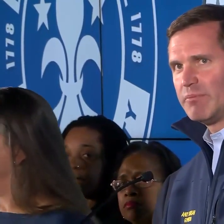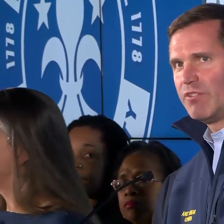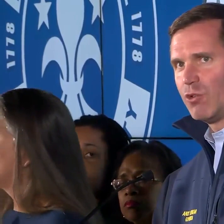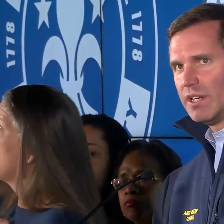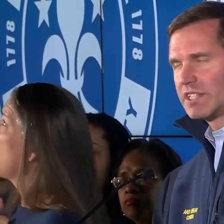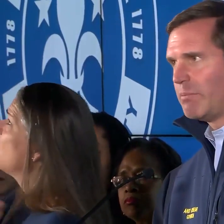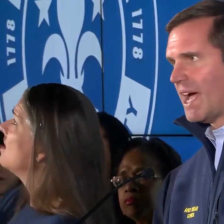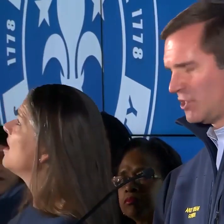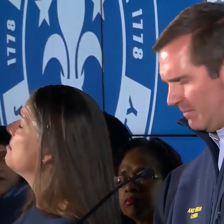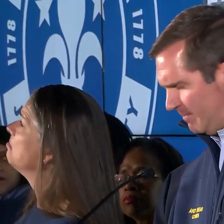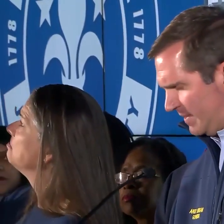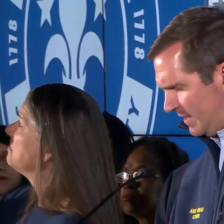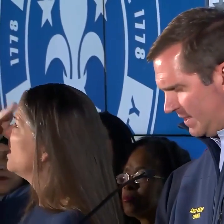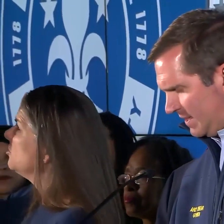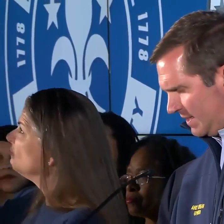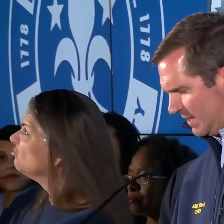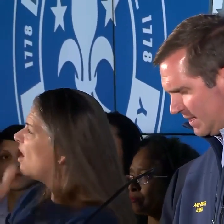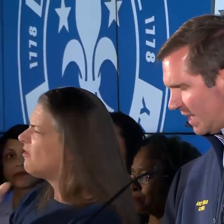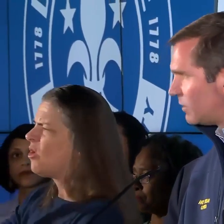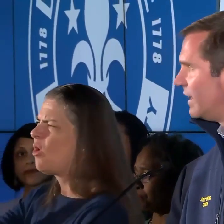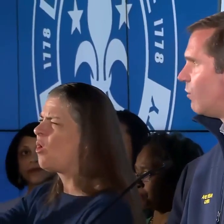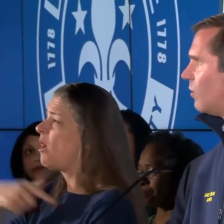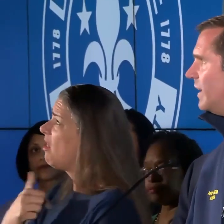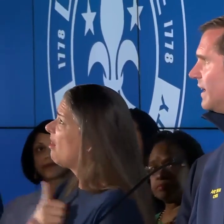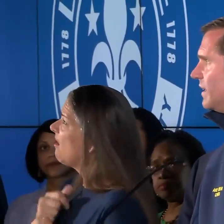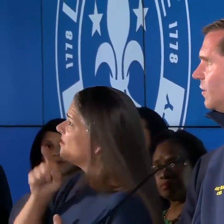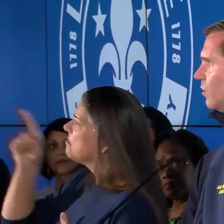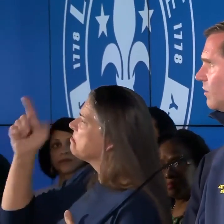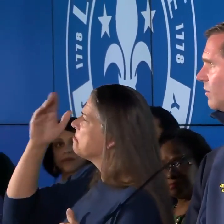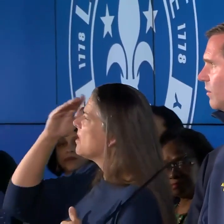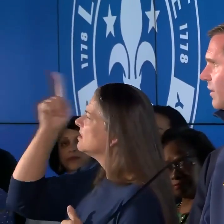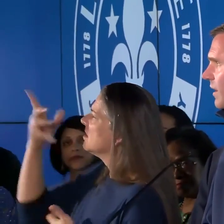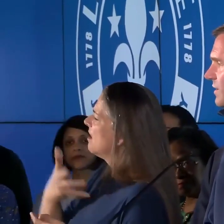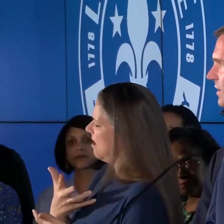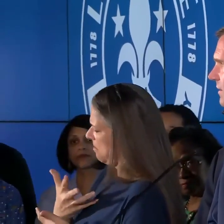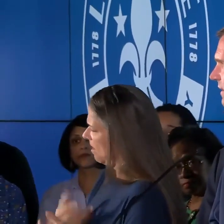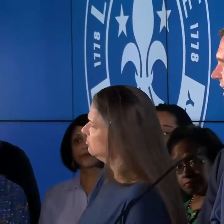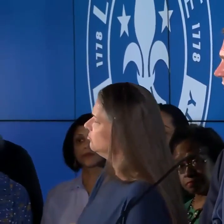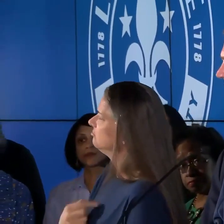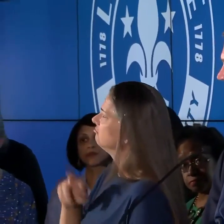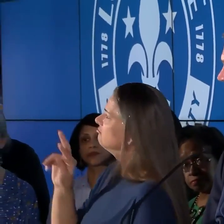but for his compassion. And I believe what we can do, whether it's any faith